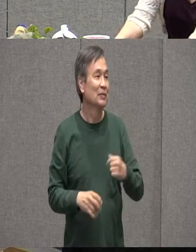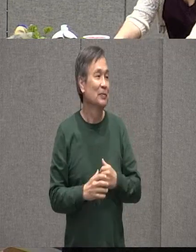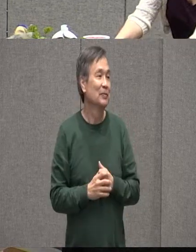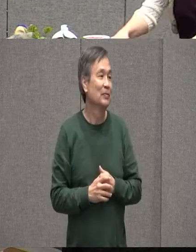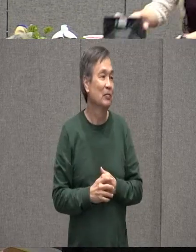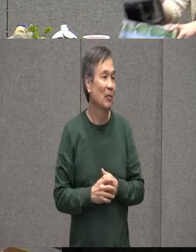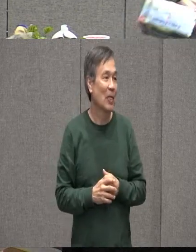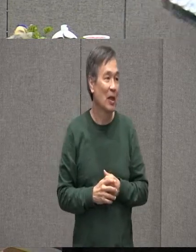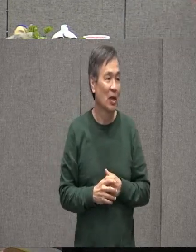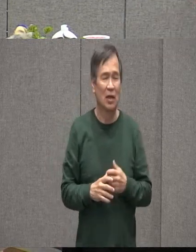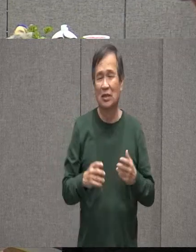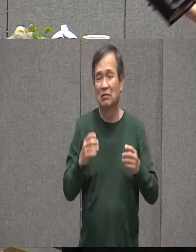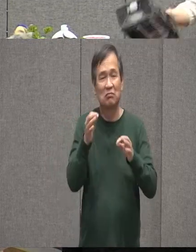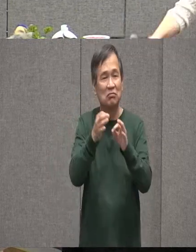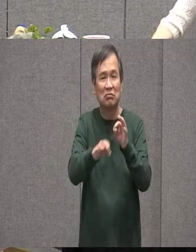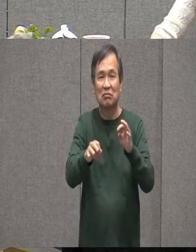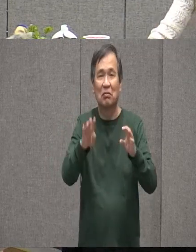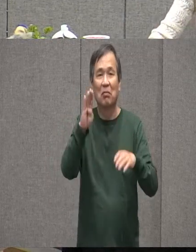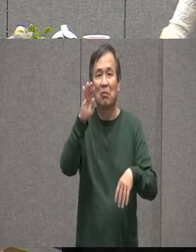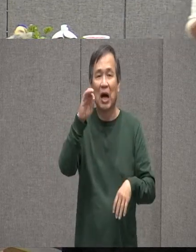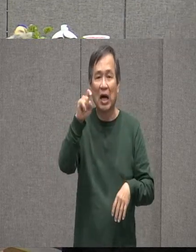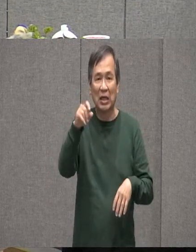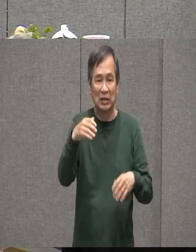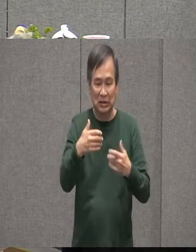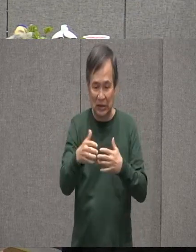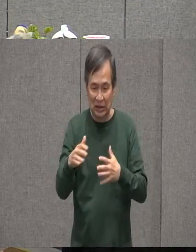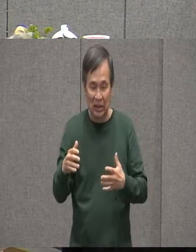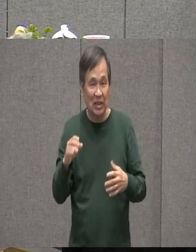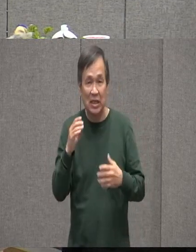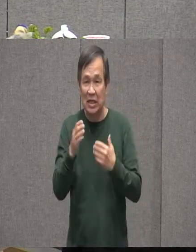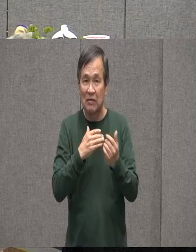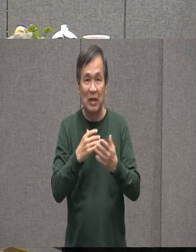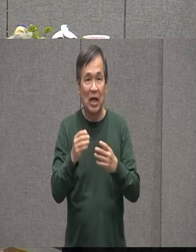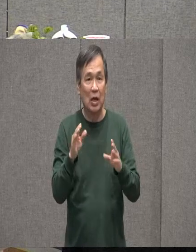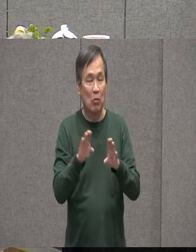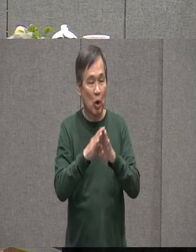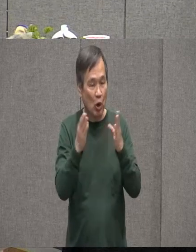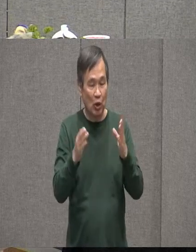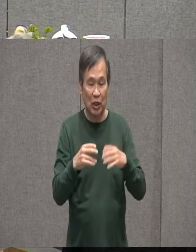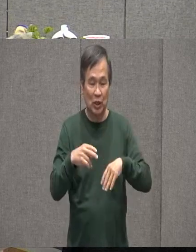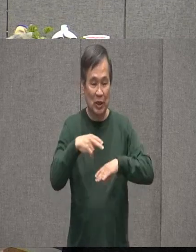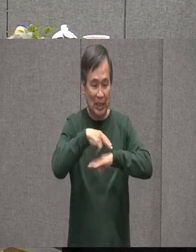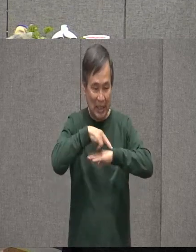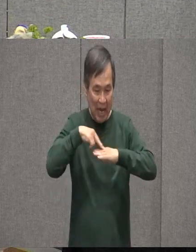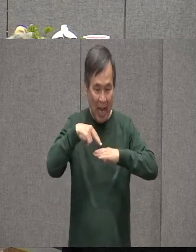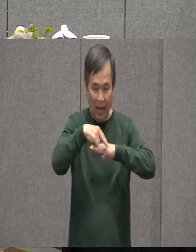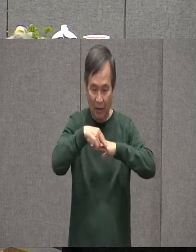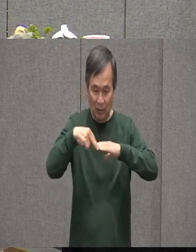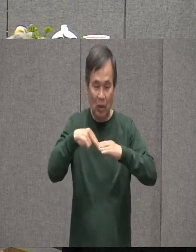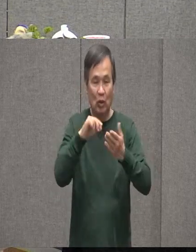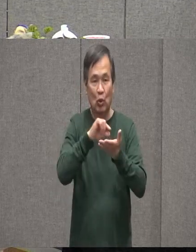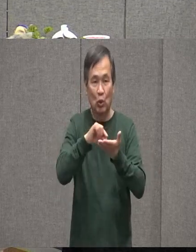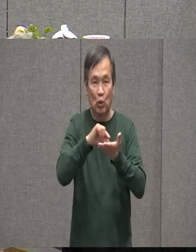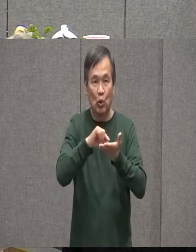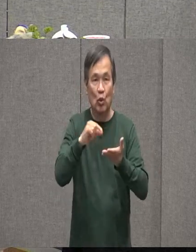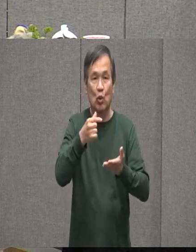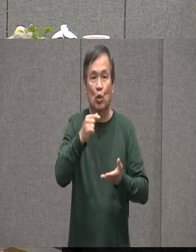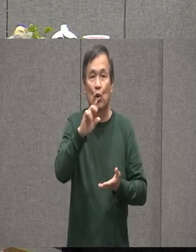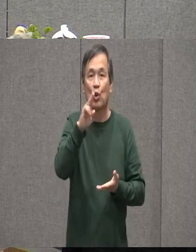And when you have boxes, even if they're kind of broken, they can be taped or glued back together and turned into so many things.